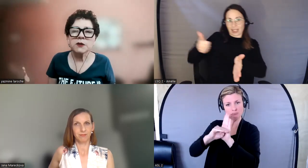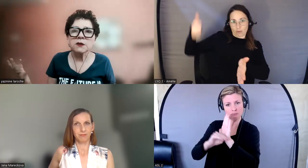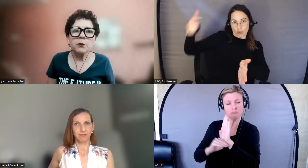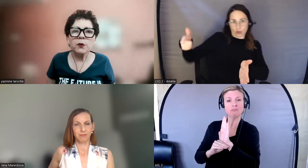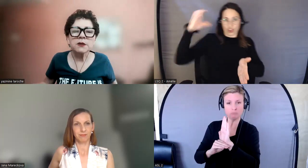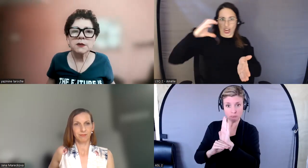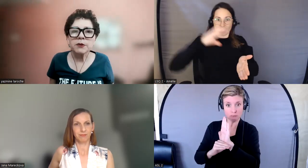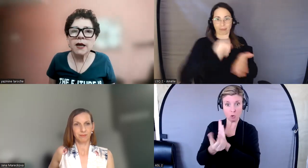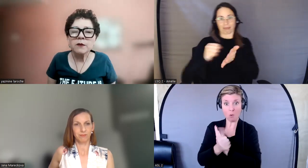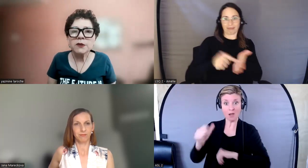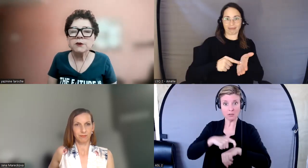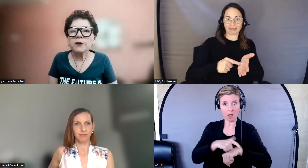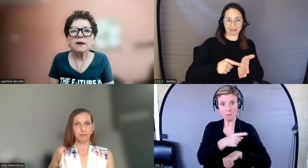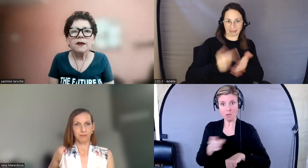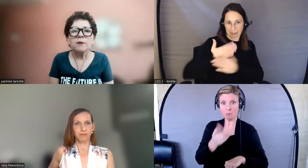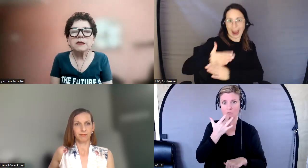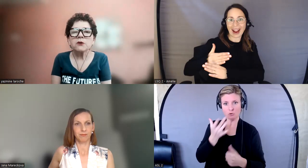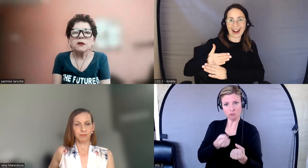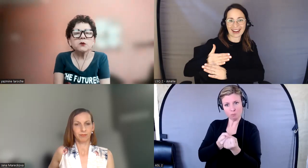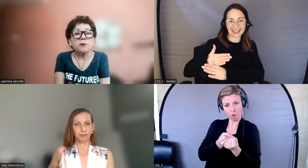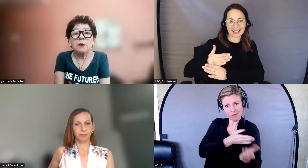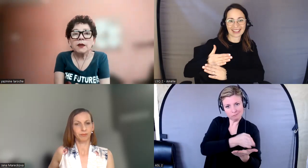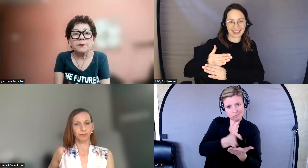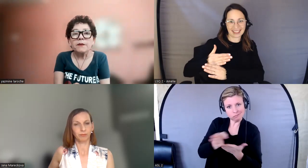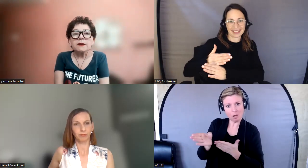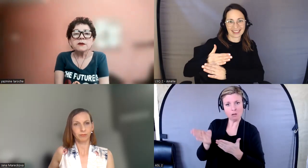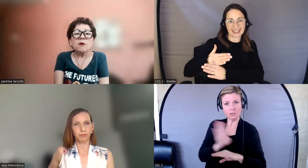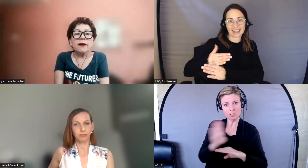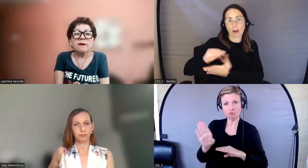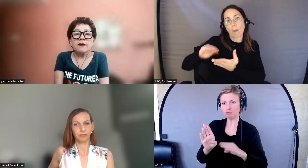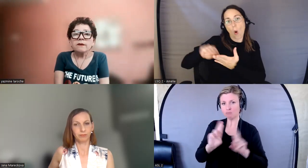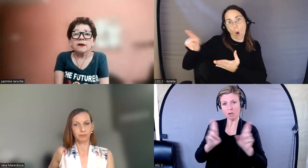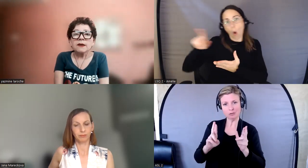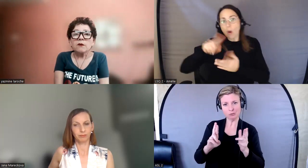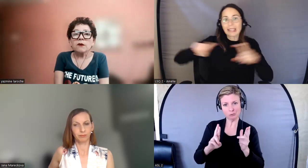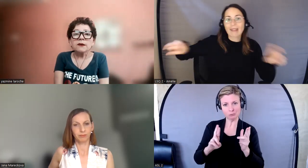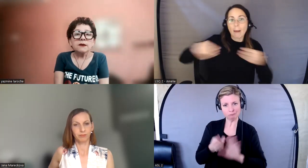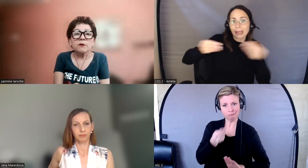to support to supply them with different materials or people so I I think that I think that would